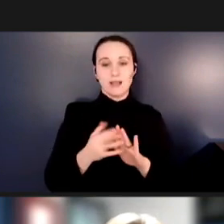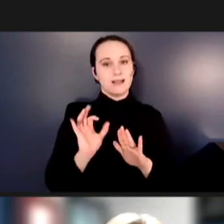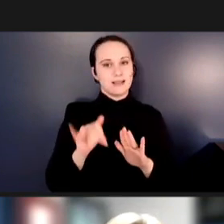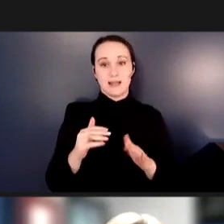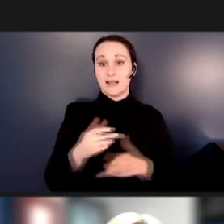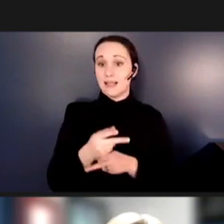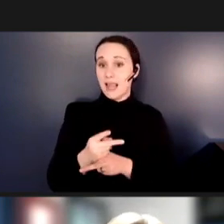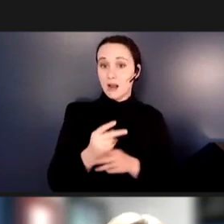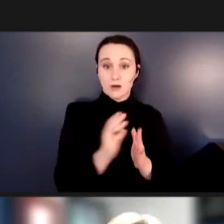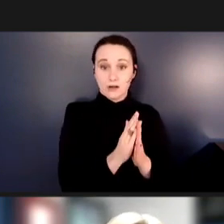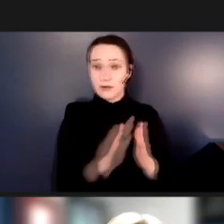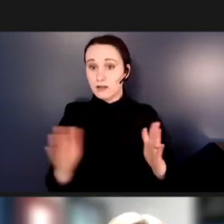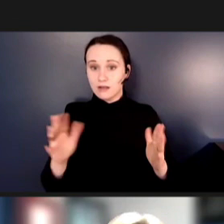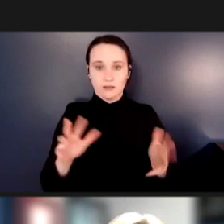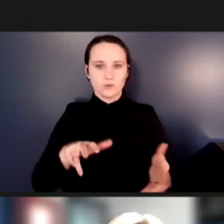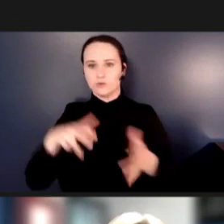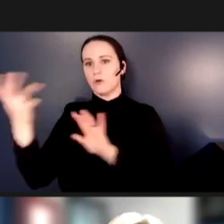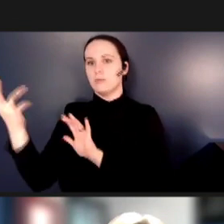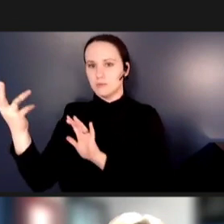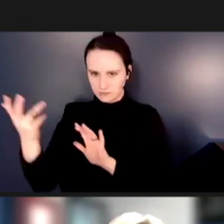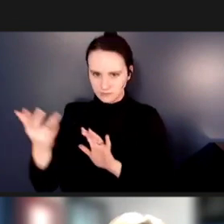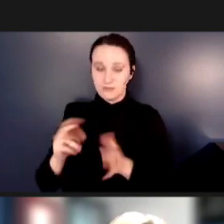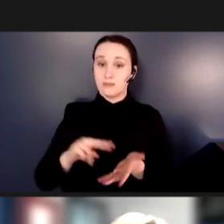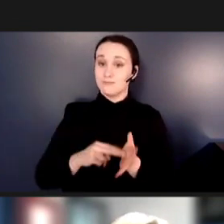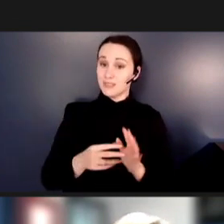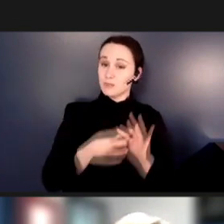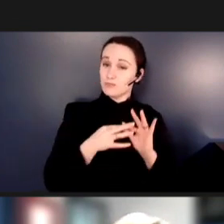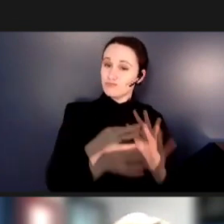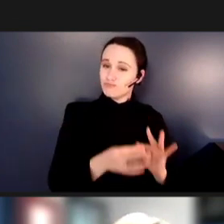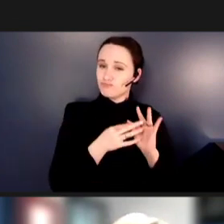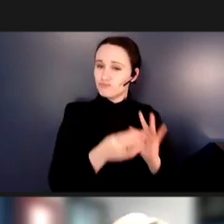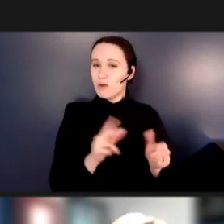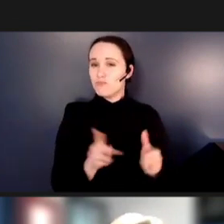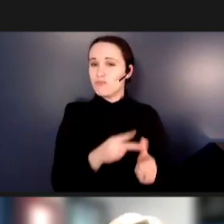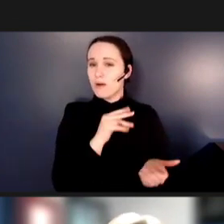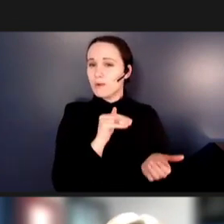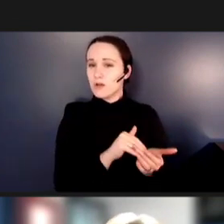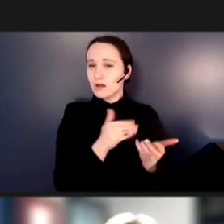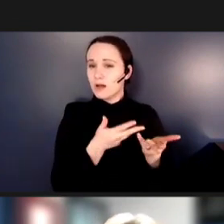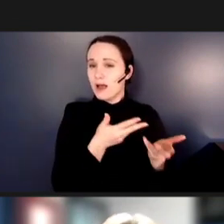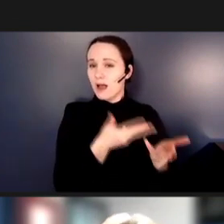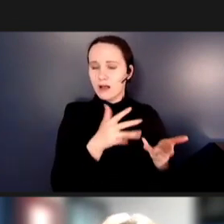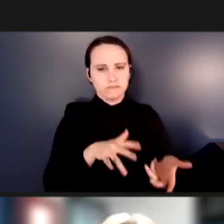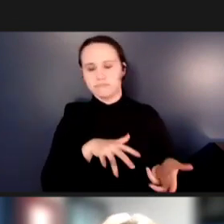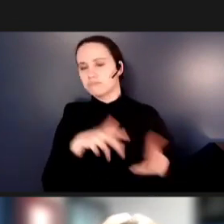and the loss of that relationship with a primary care provider going to seek places